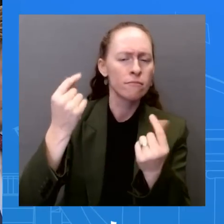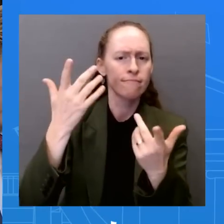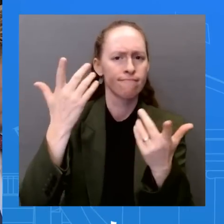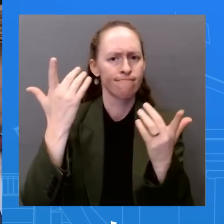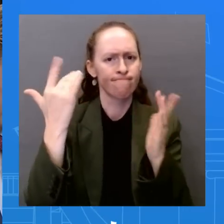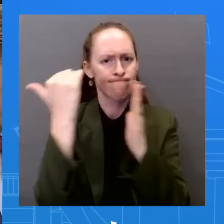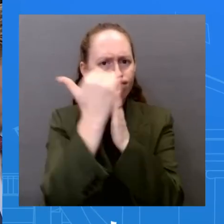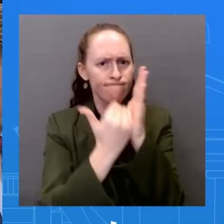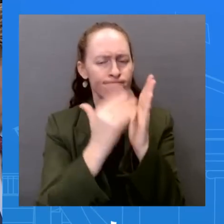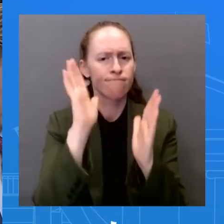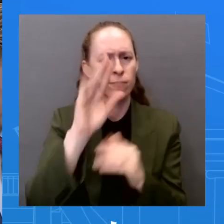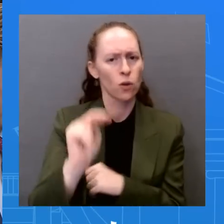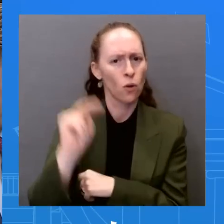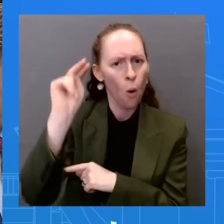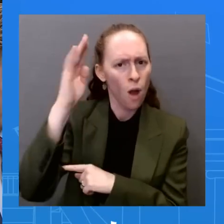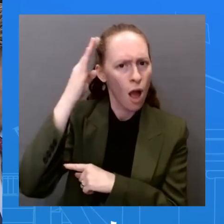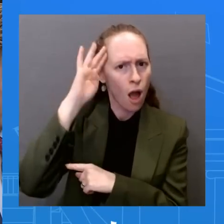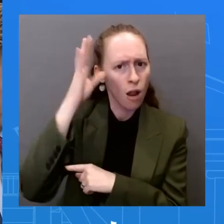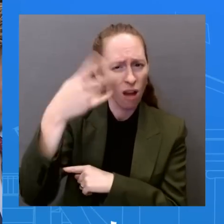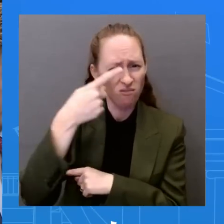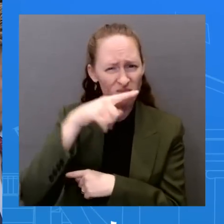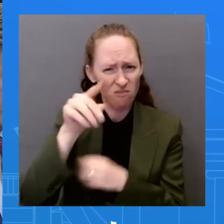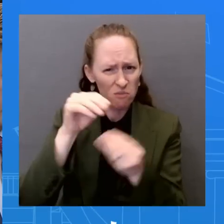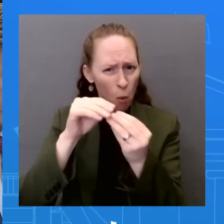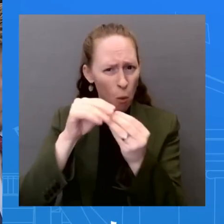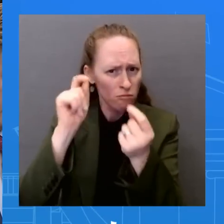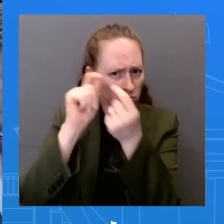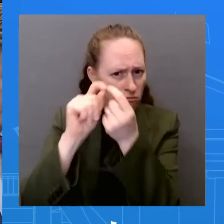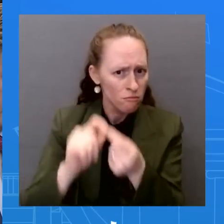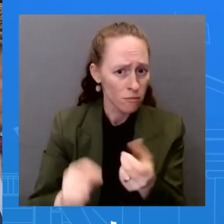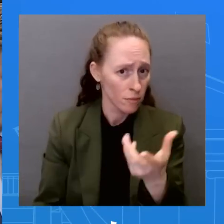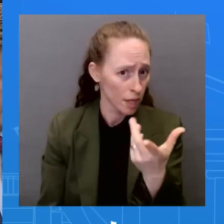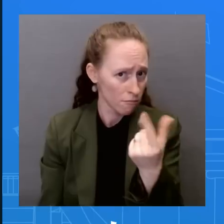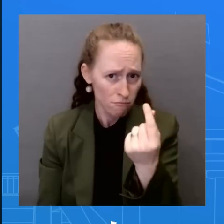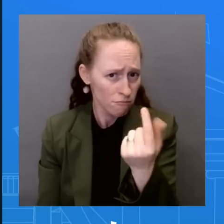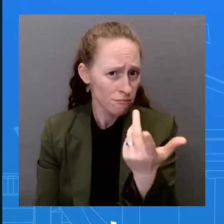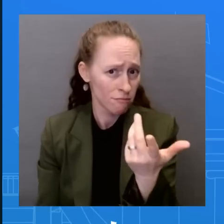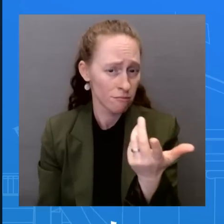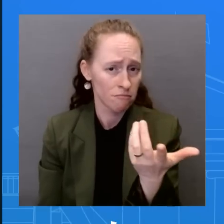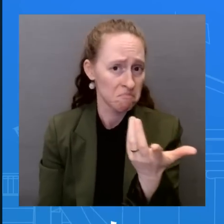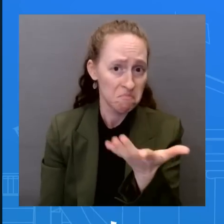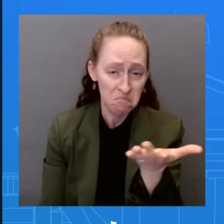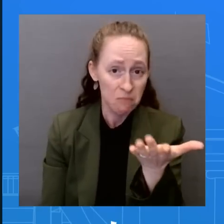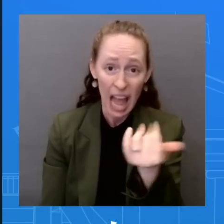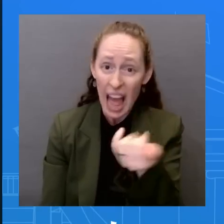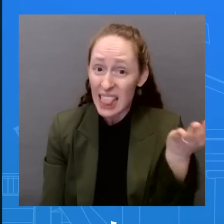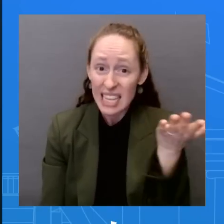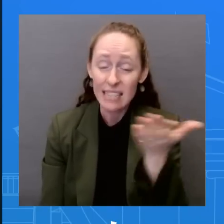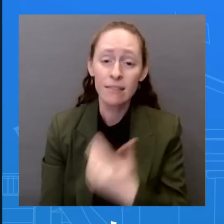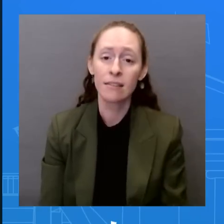sort of the tone and tenor of their talks. Ms. Jean-Pierre: So I don't really have too much more to add from the -- from the readout.